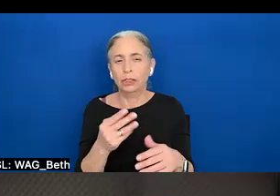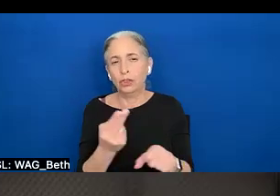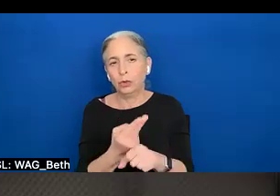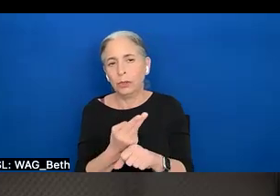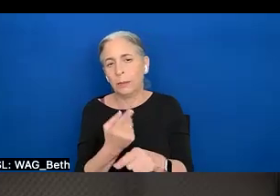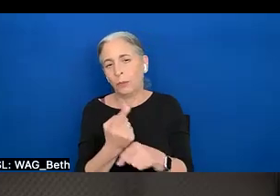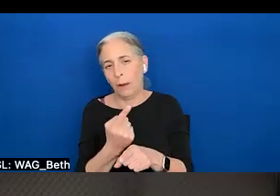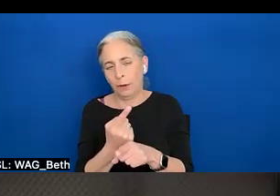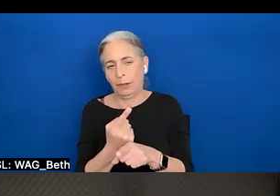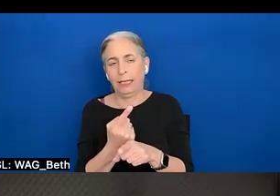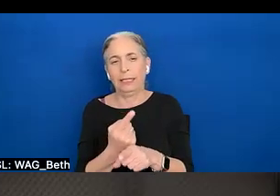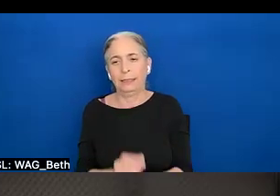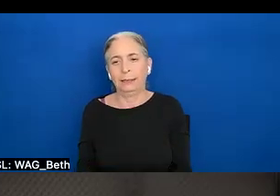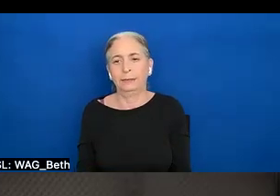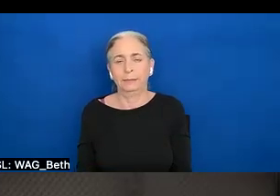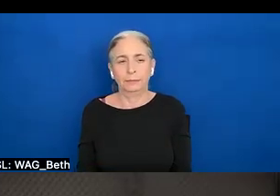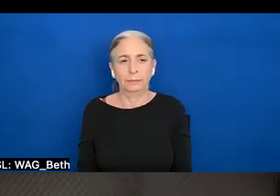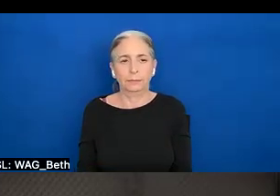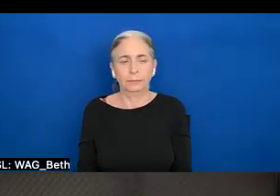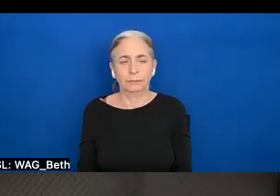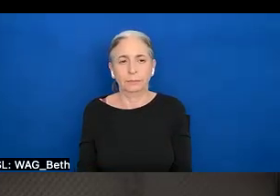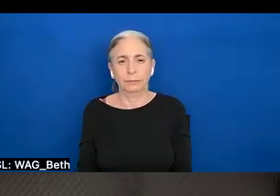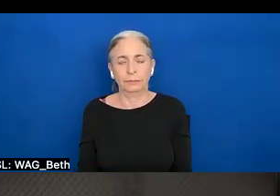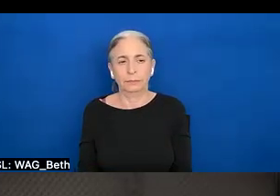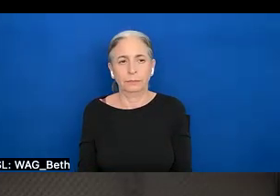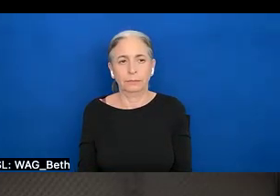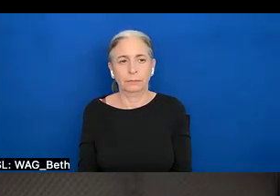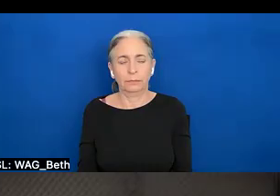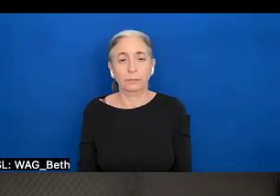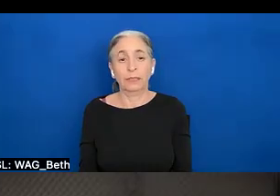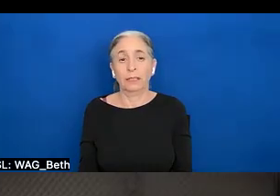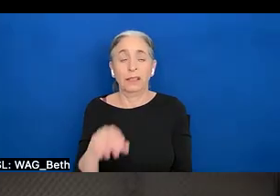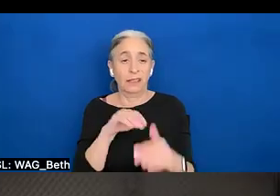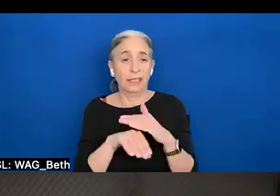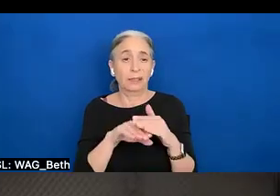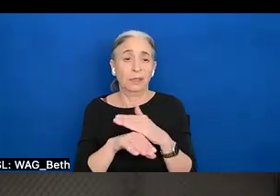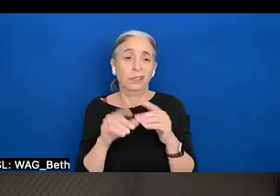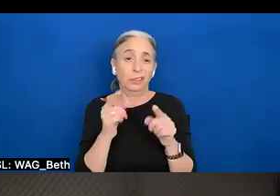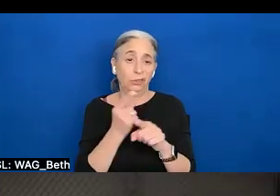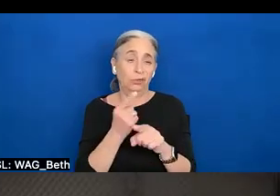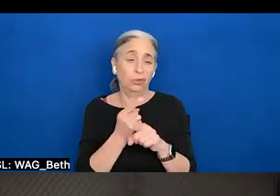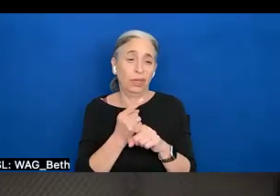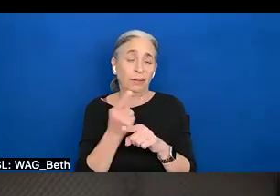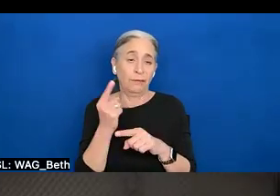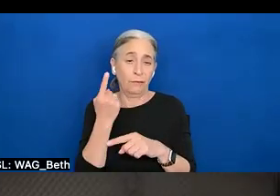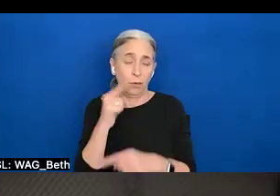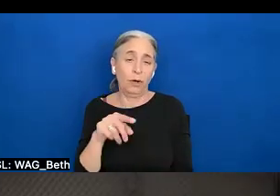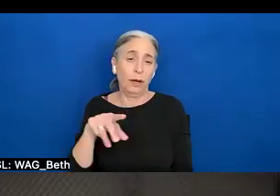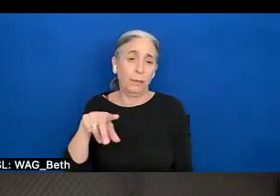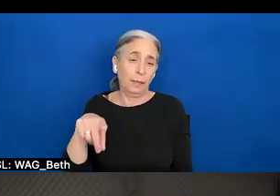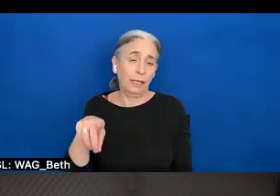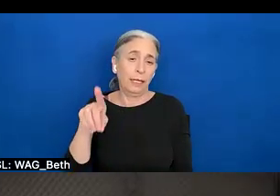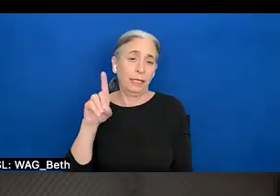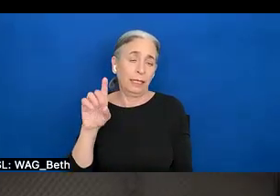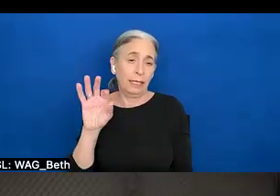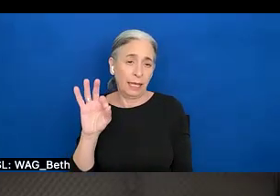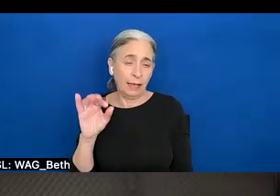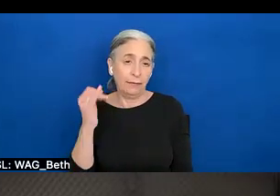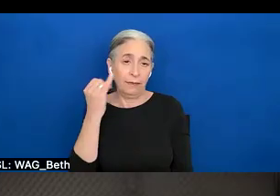that let you post-produce the accessibility, or correct